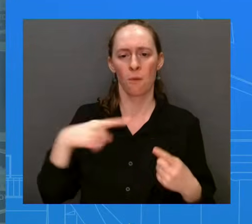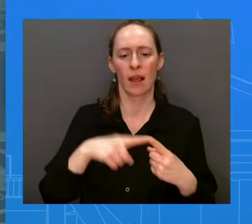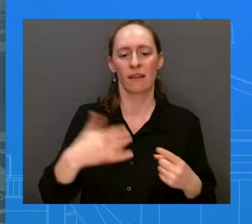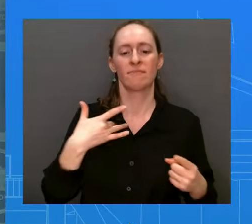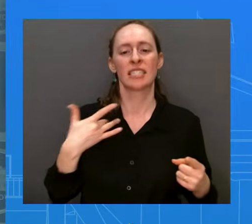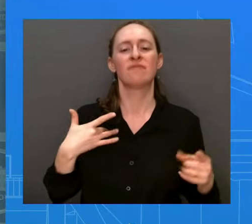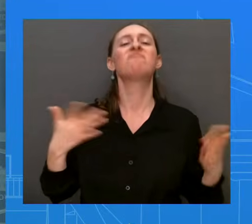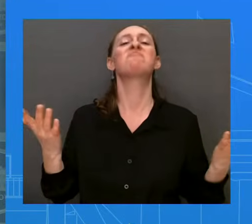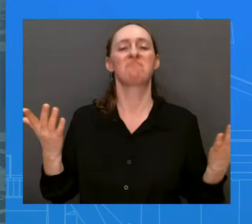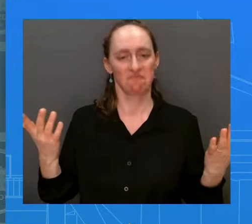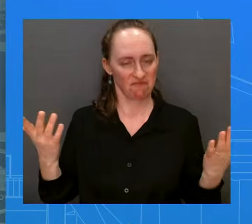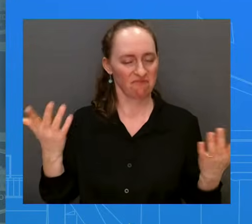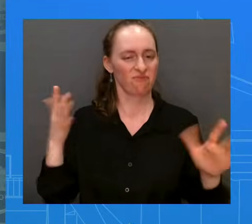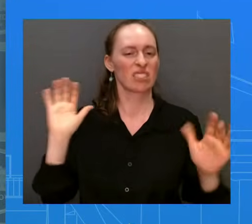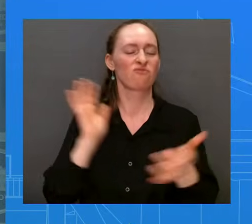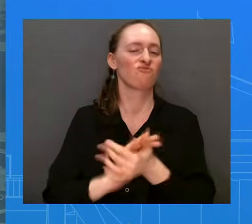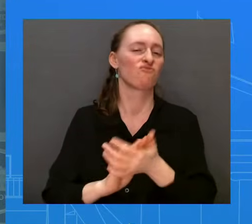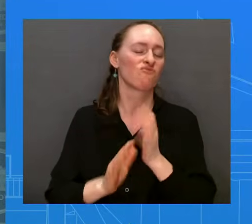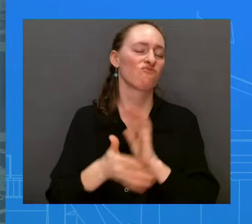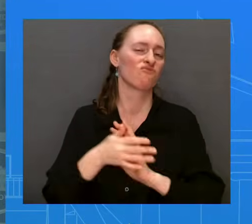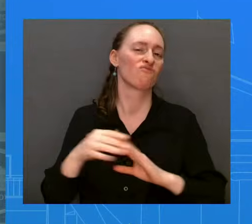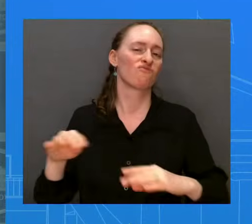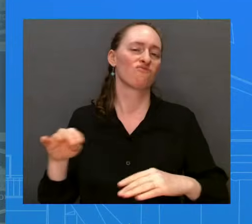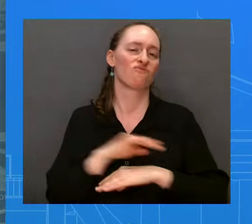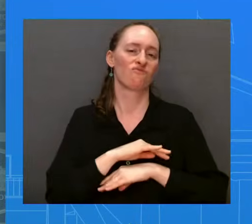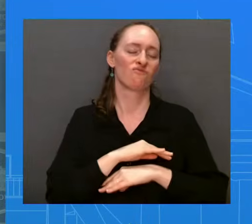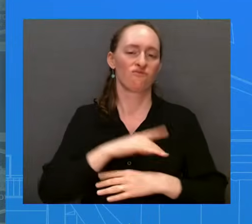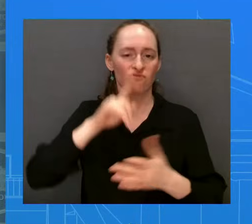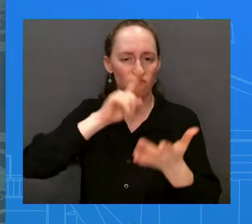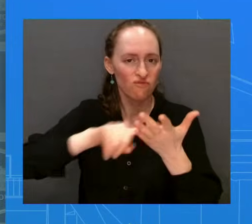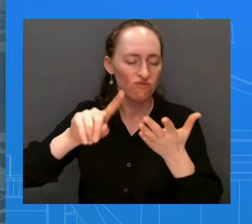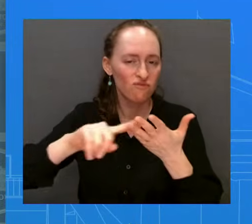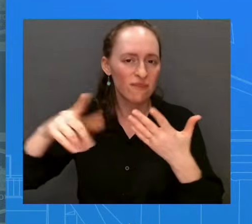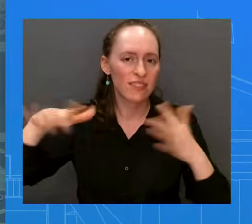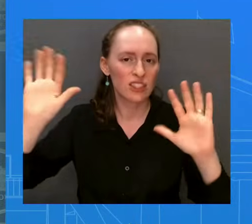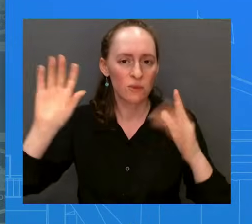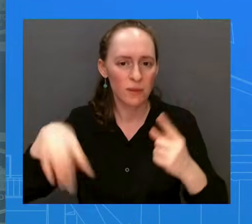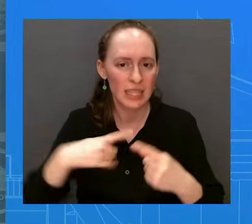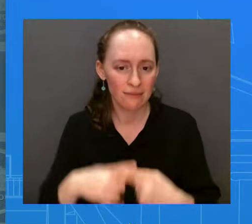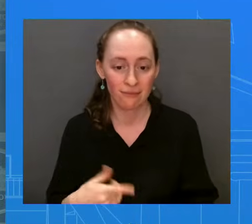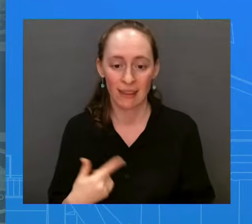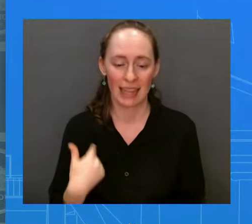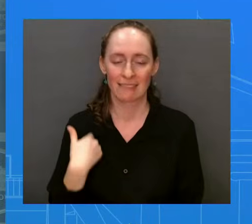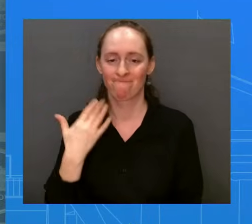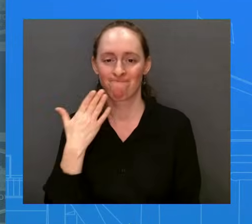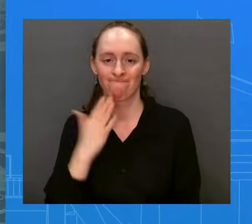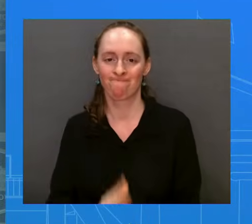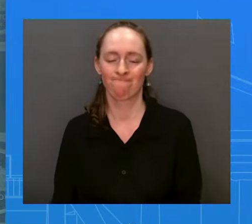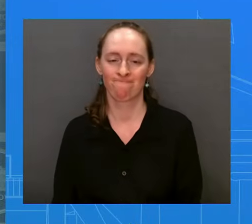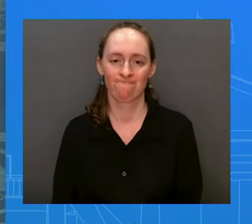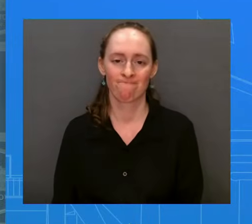I can't do that. We're going to -- we're working to surveil them right now. In fact, you know, there's a Navy P3